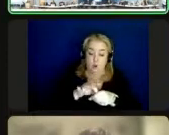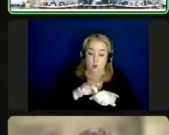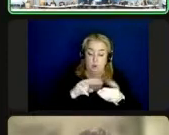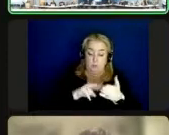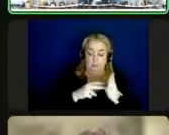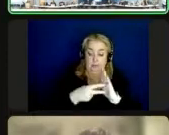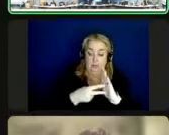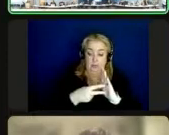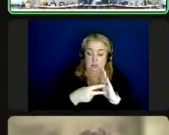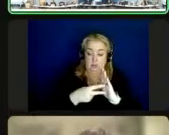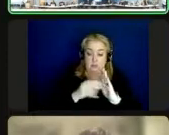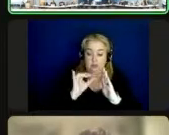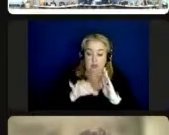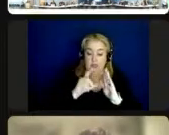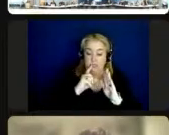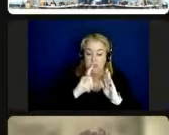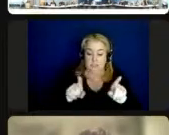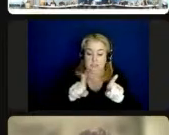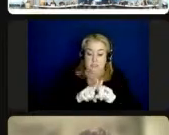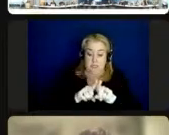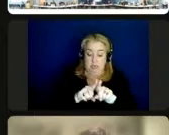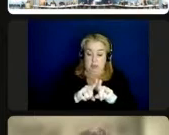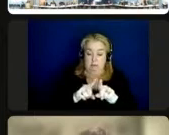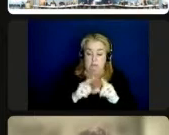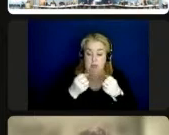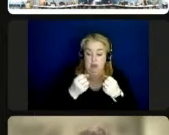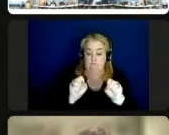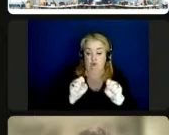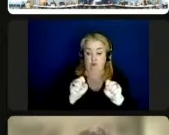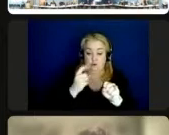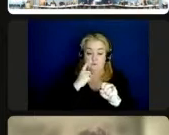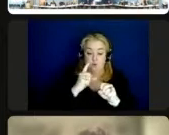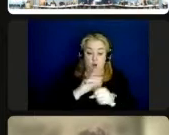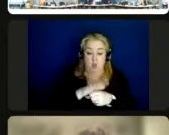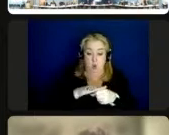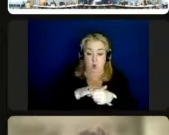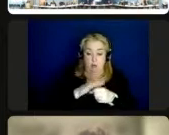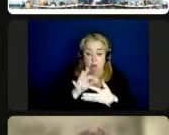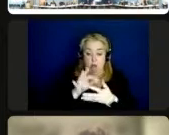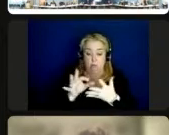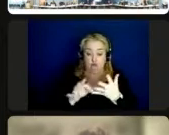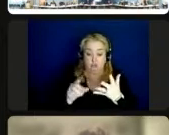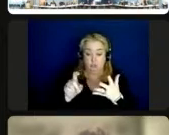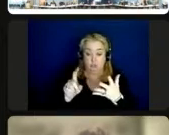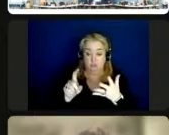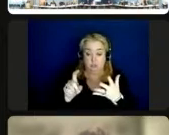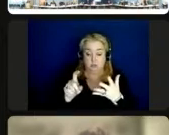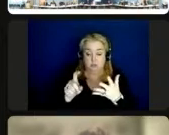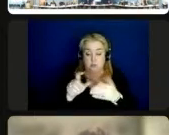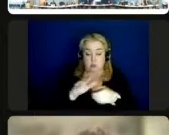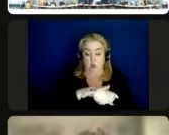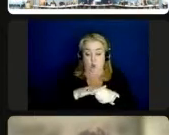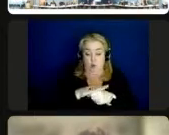GUESS I HAVE A QUESTION. THIS WOULD SINCE IT